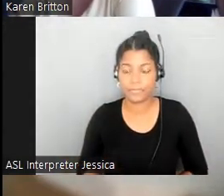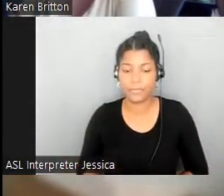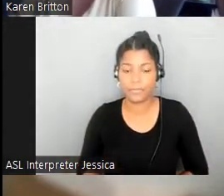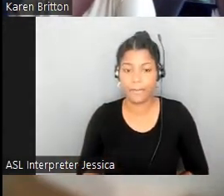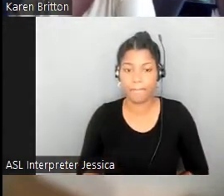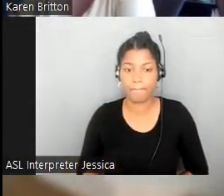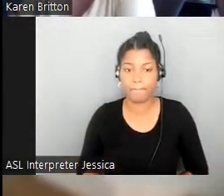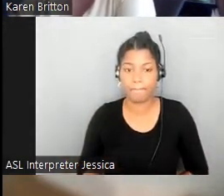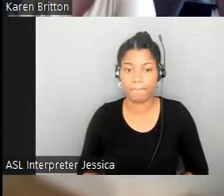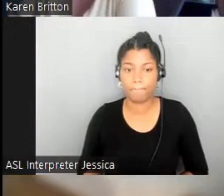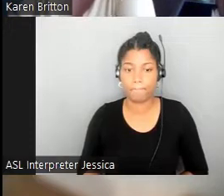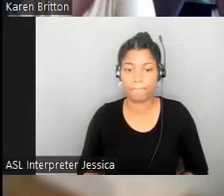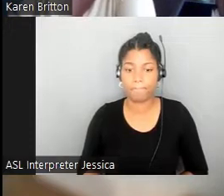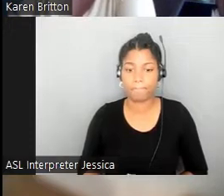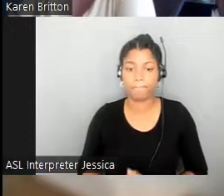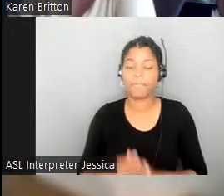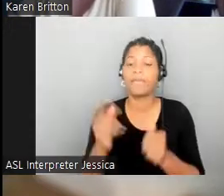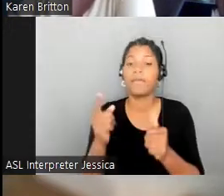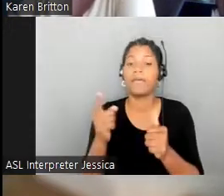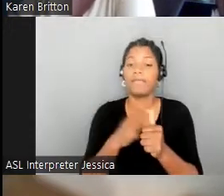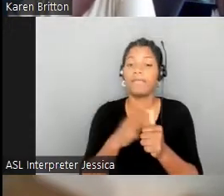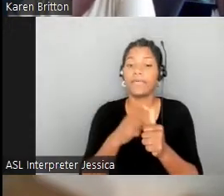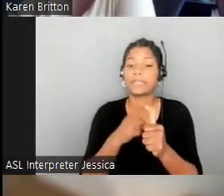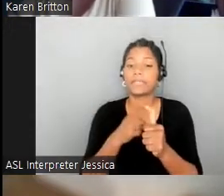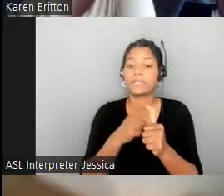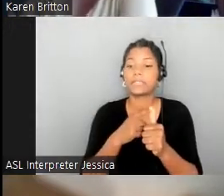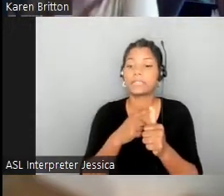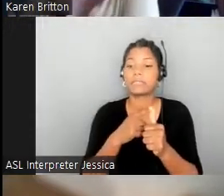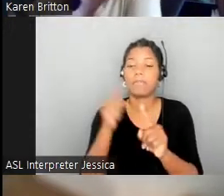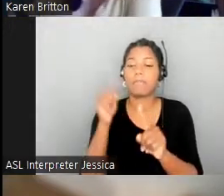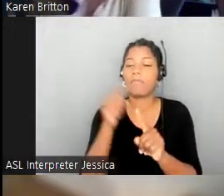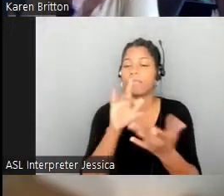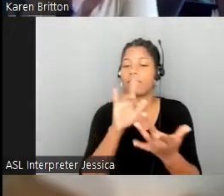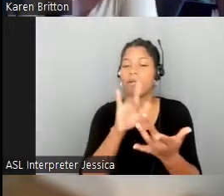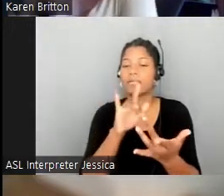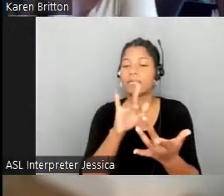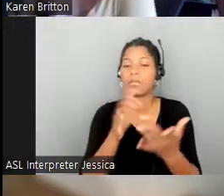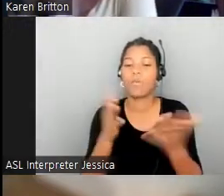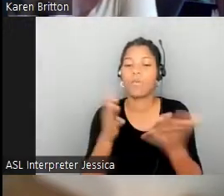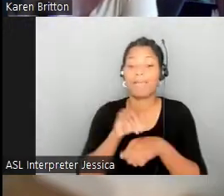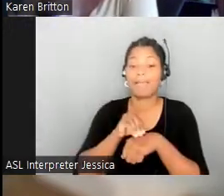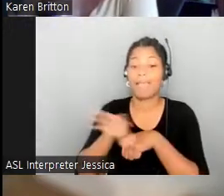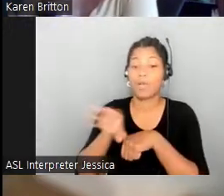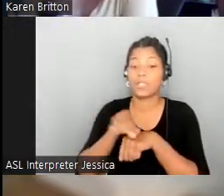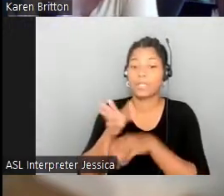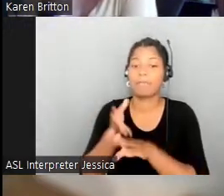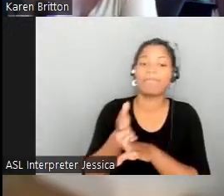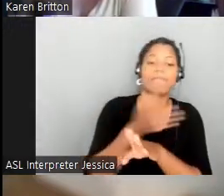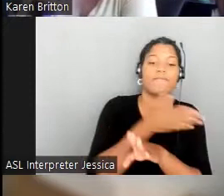So the first point of contact for many people is this counseling before they go on to assisted living.